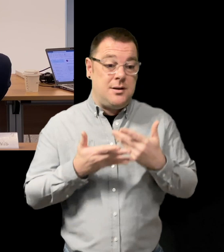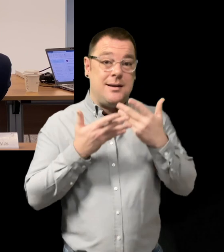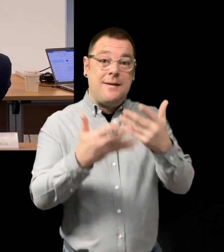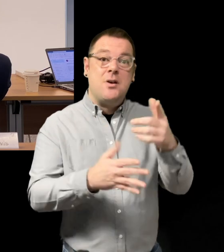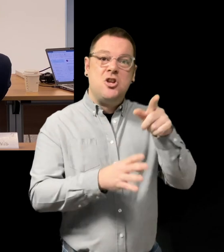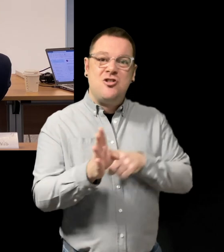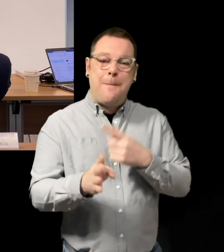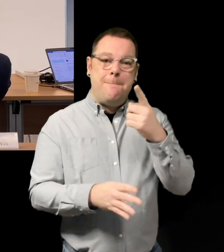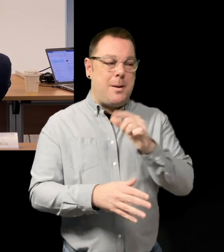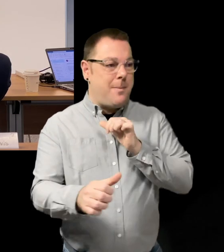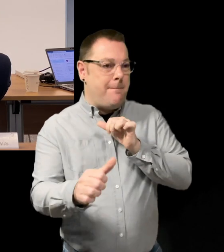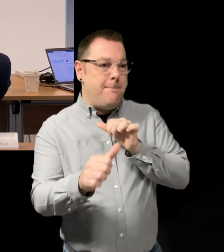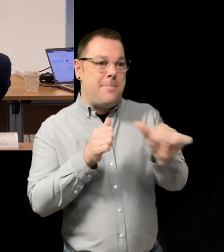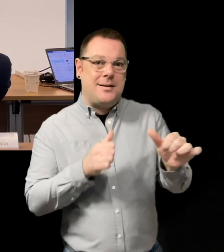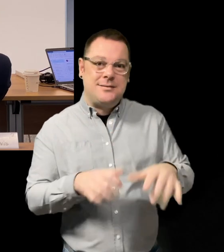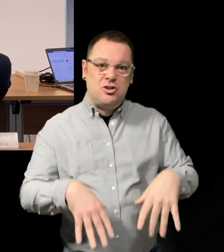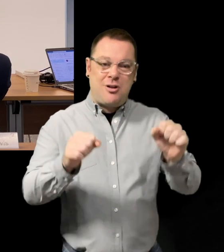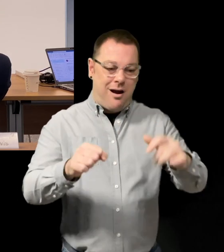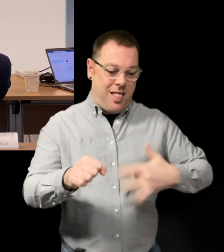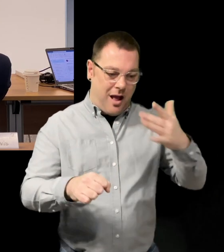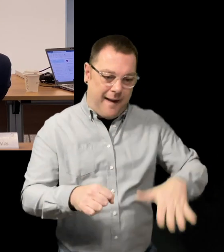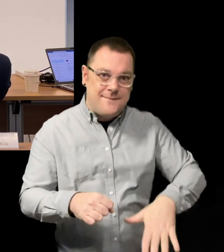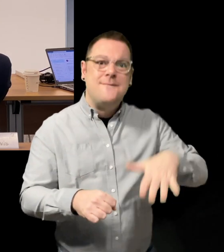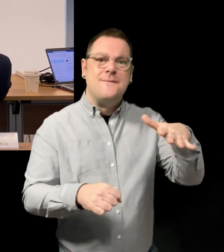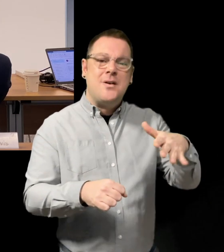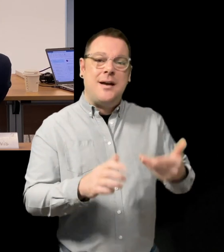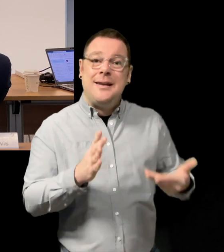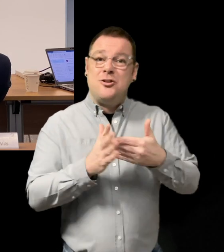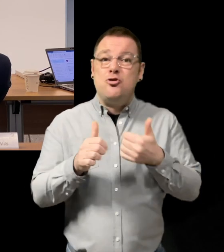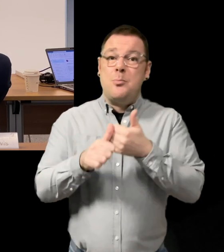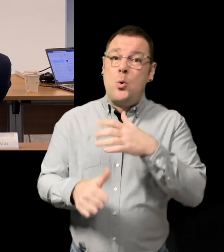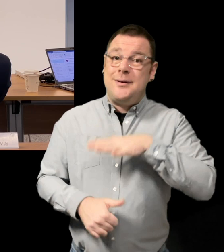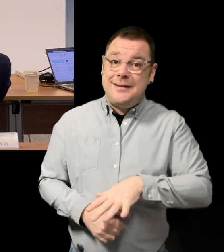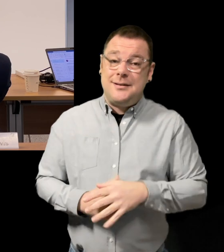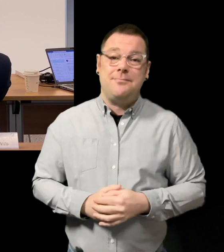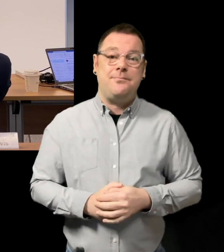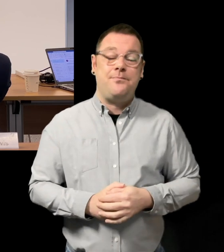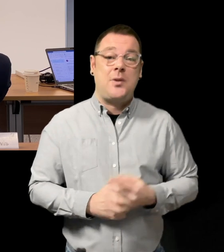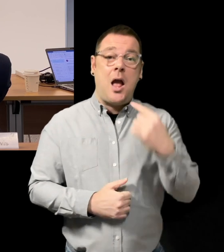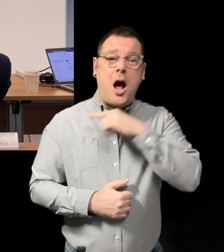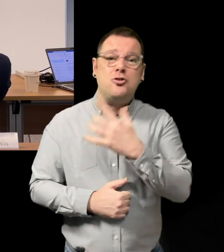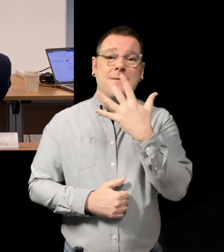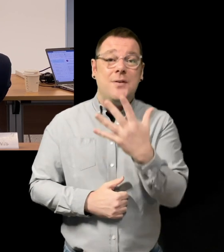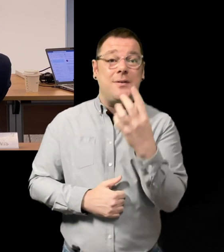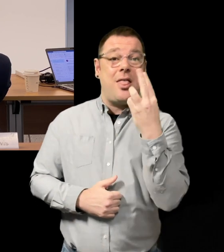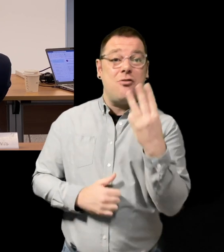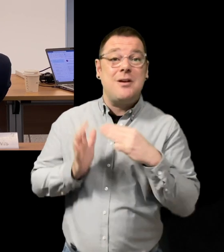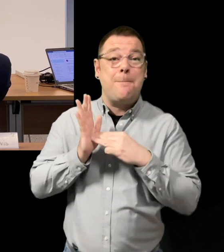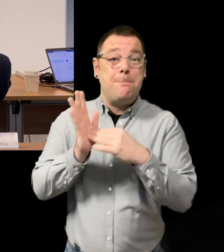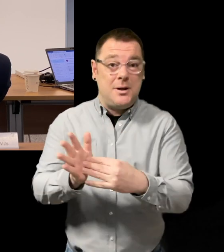giving young people the best start in life with additional support for those that need it. 153 million,